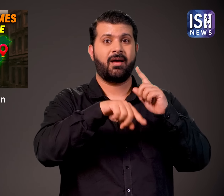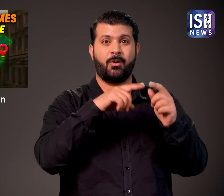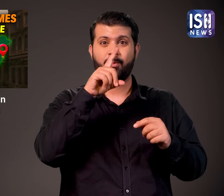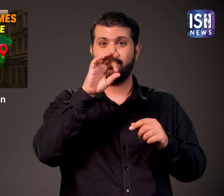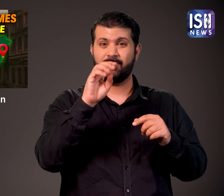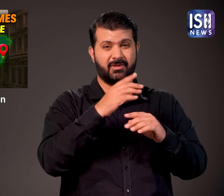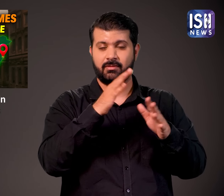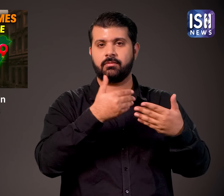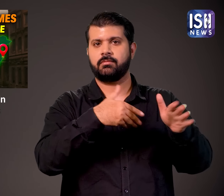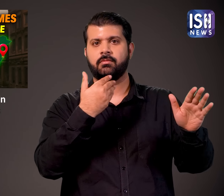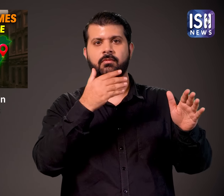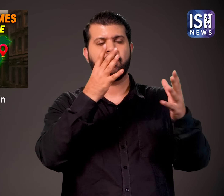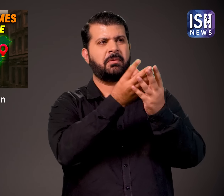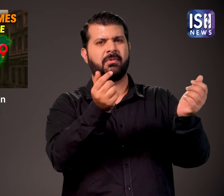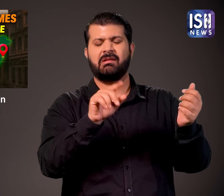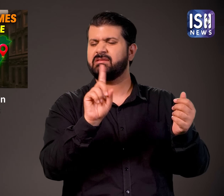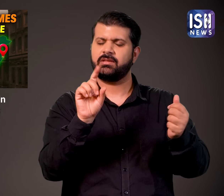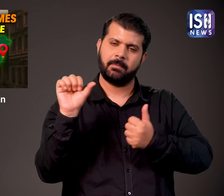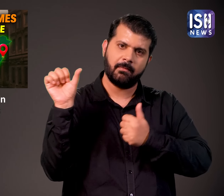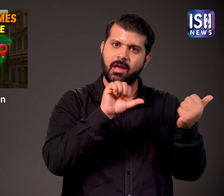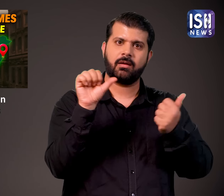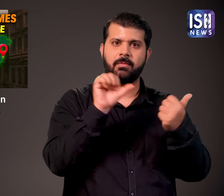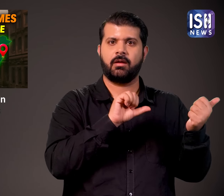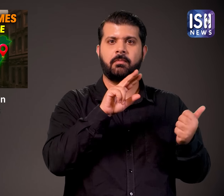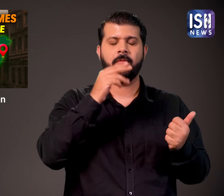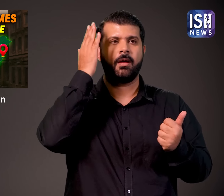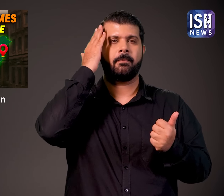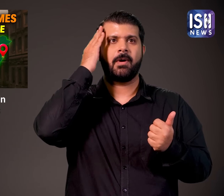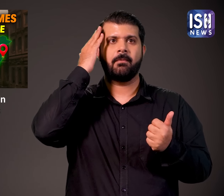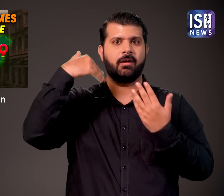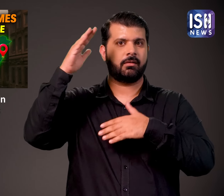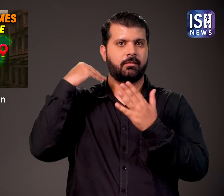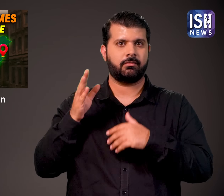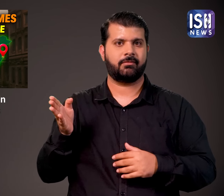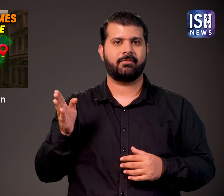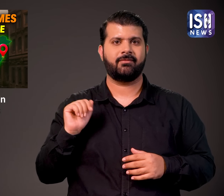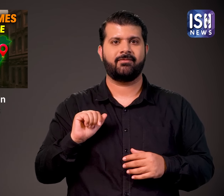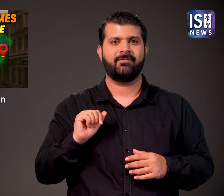But after 1947, those traditions slowly disappeared. Restoration is important to preserve history.